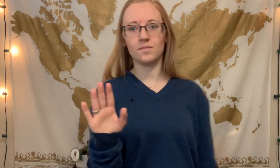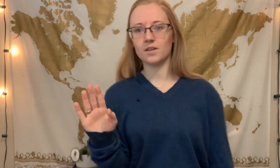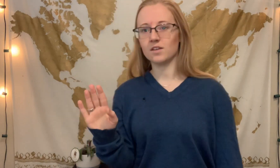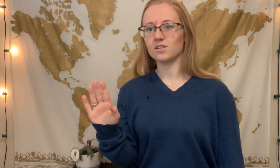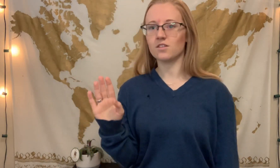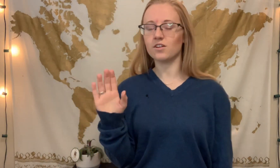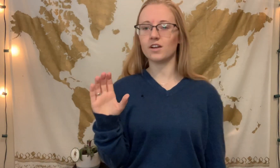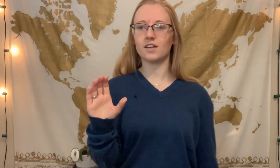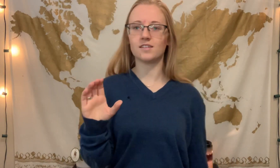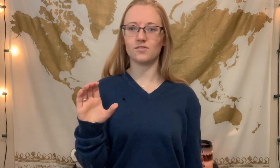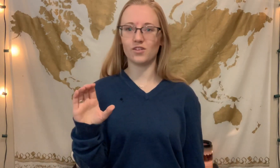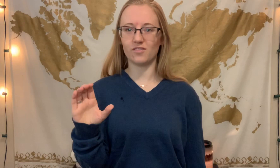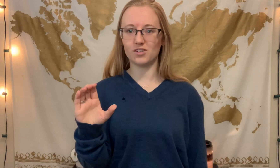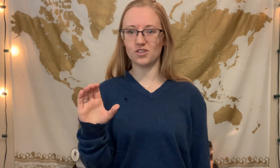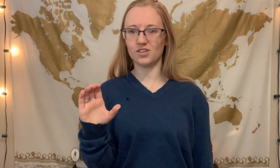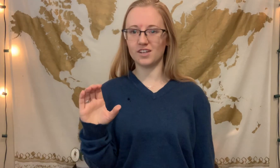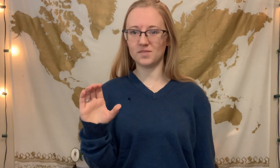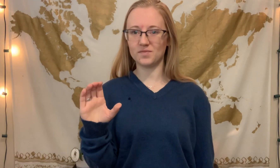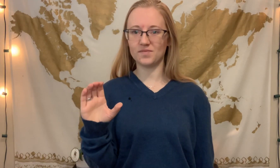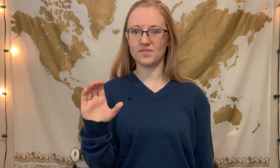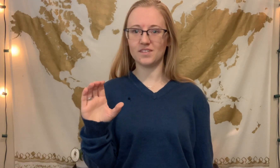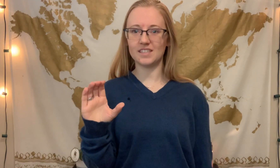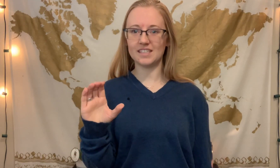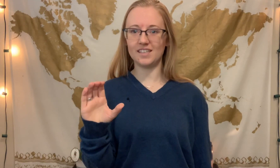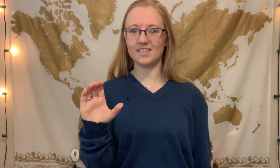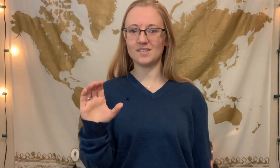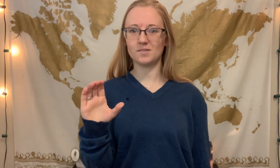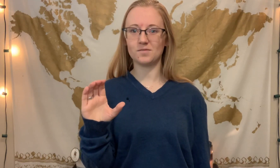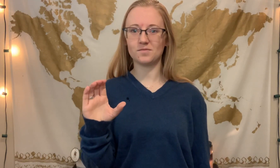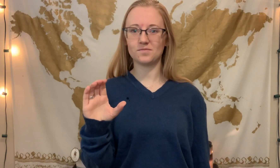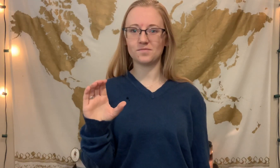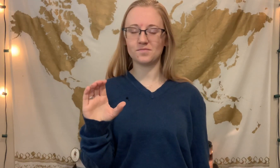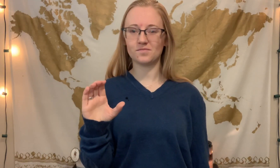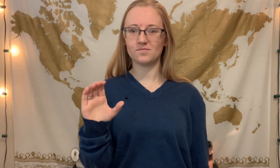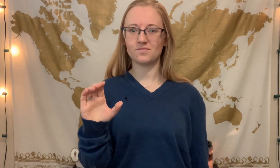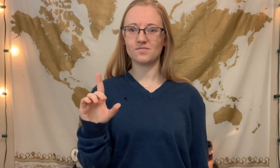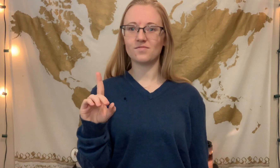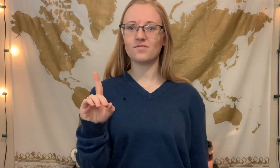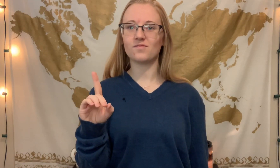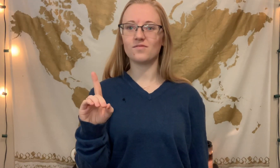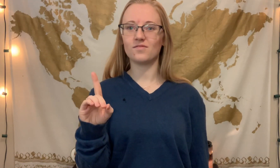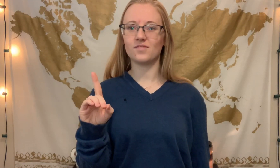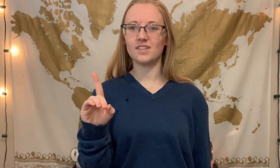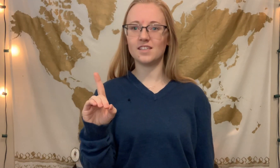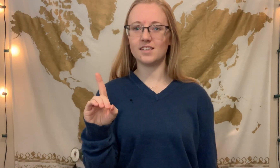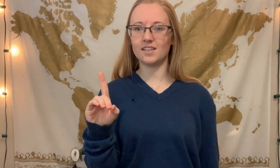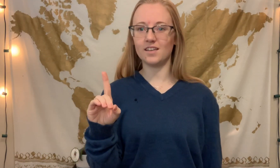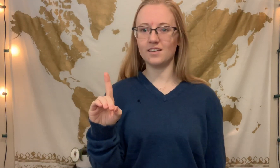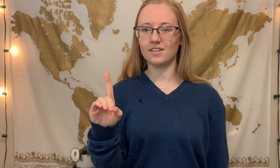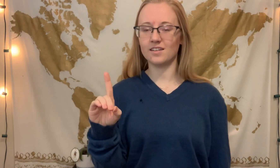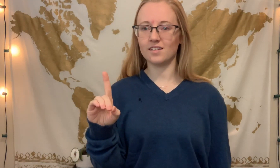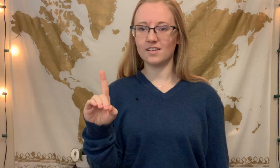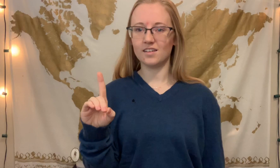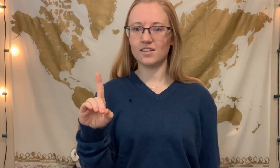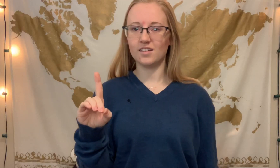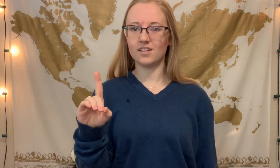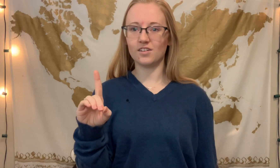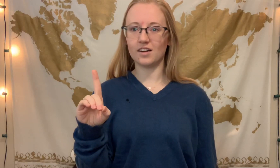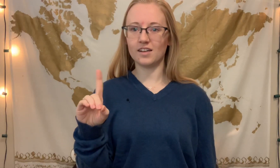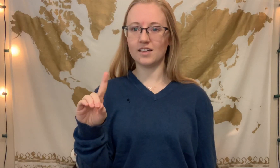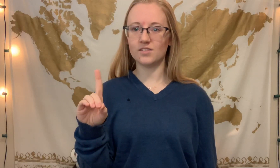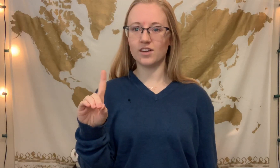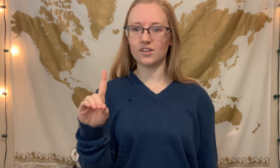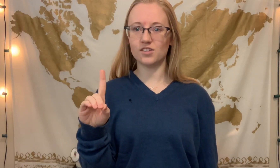that your hand is in front of your shoulder. C, D, your index finger is